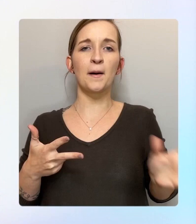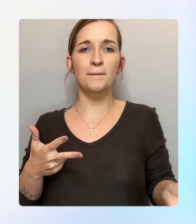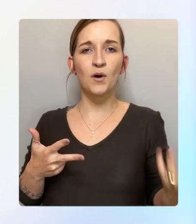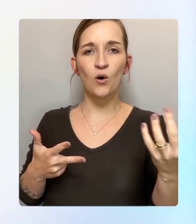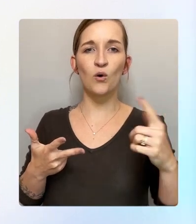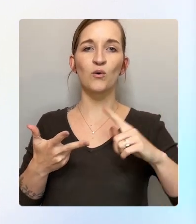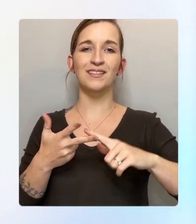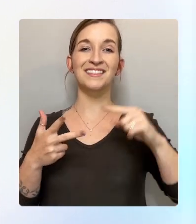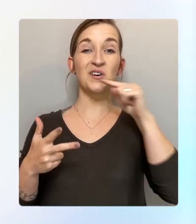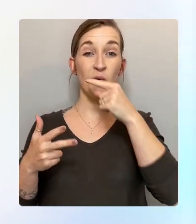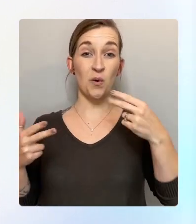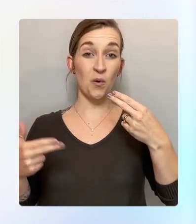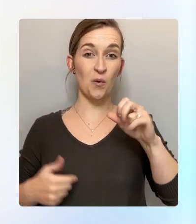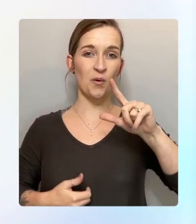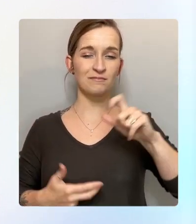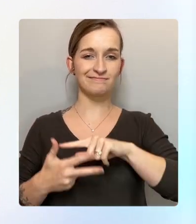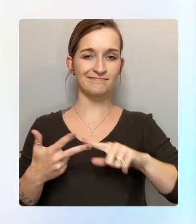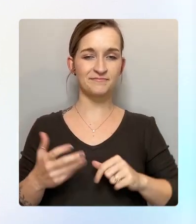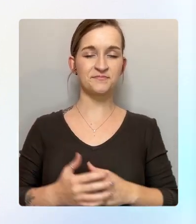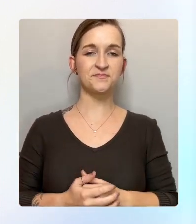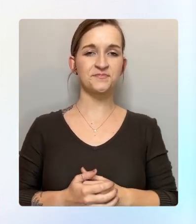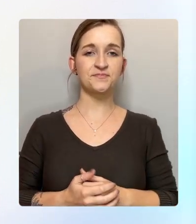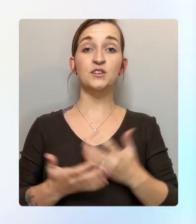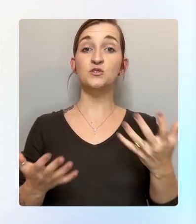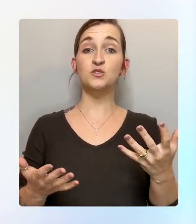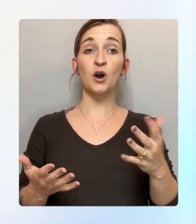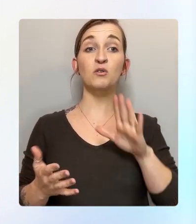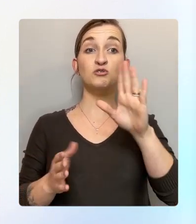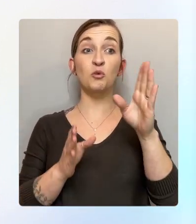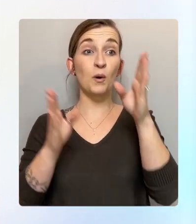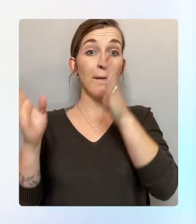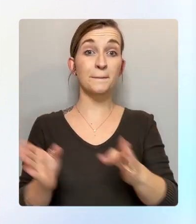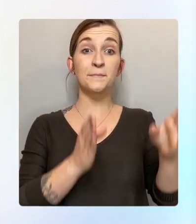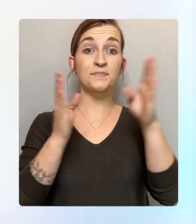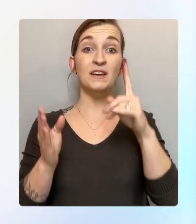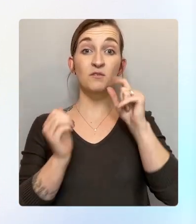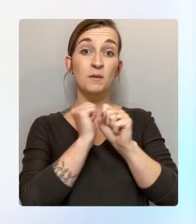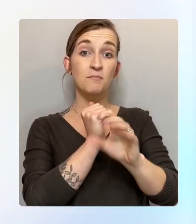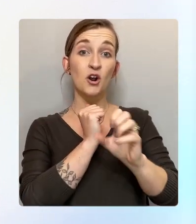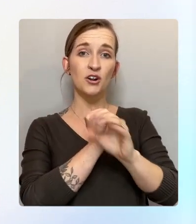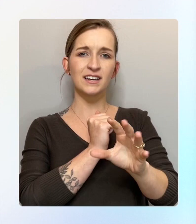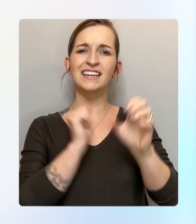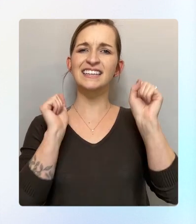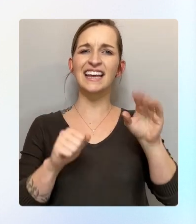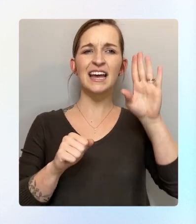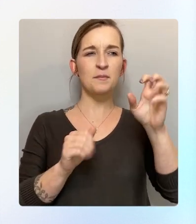When it comes to devising a marketing plan for your app, it can be tempting to dive right into the tactics.